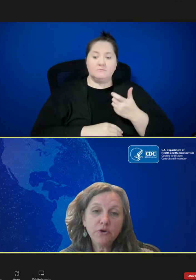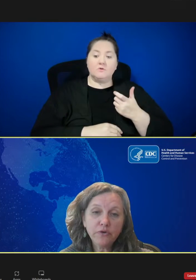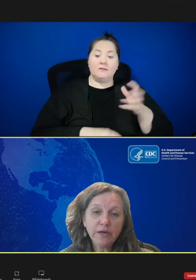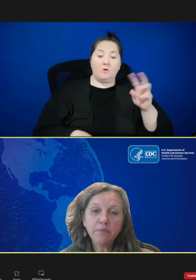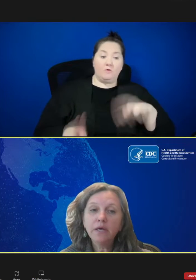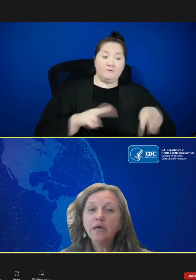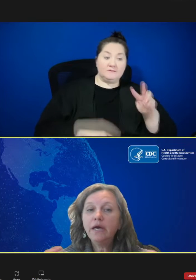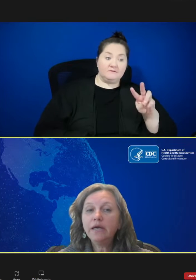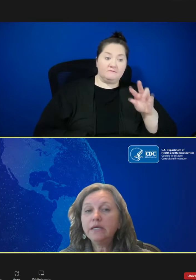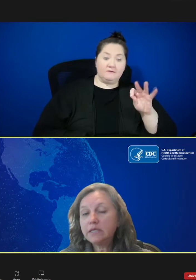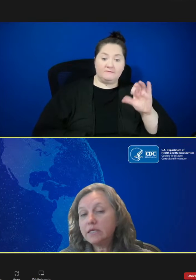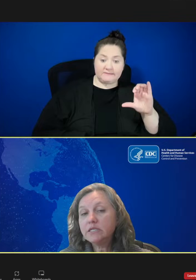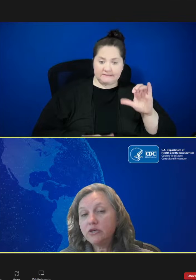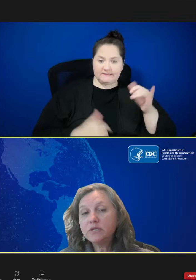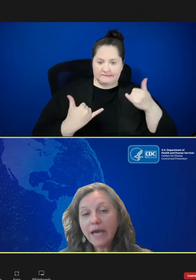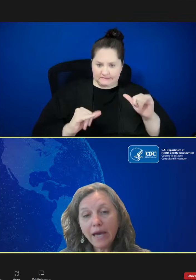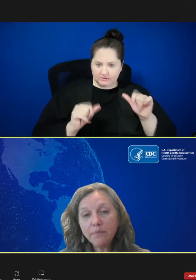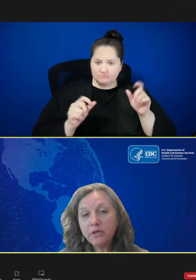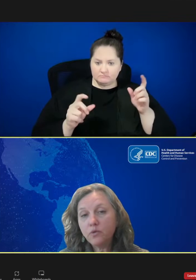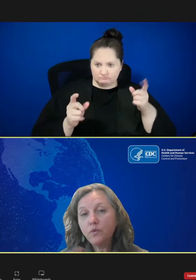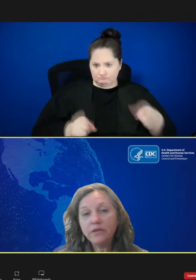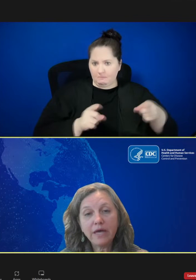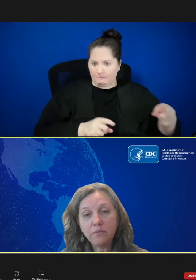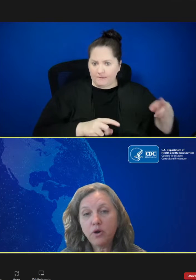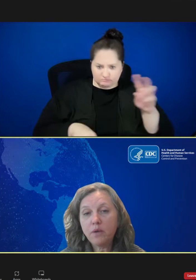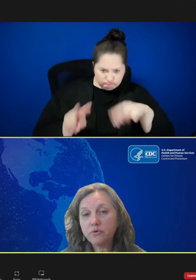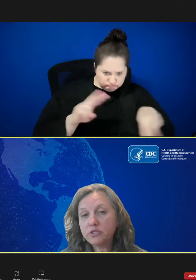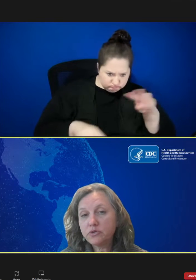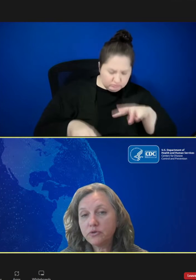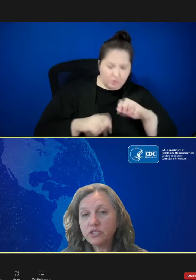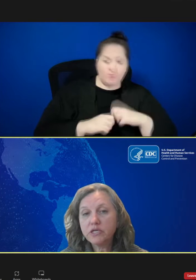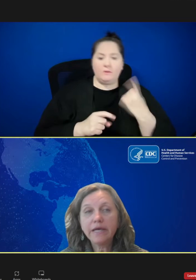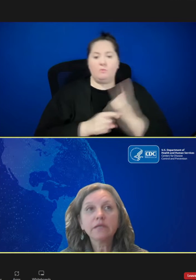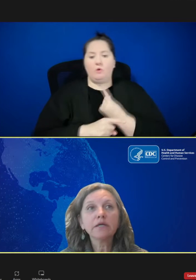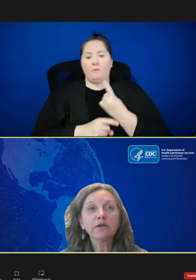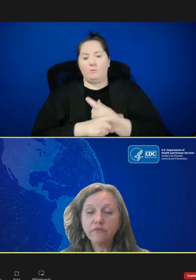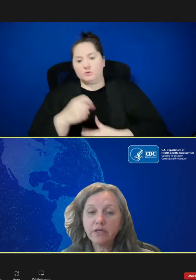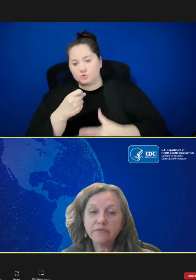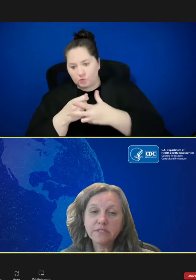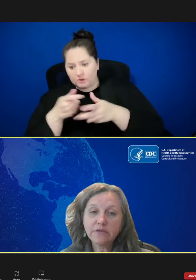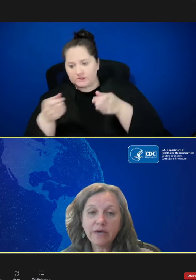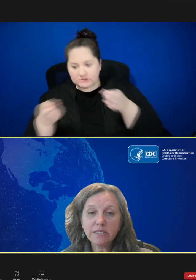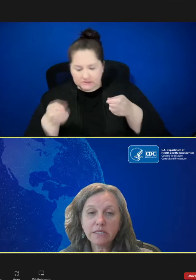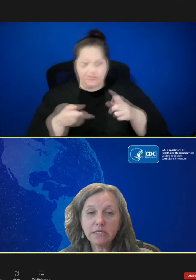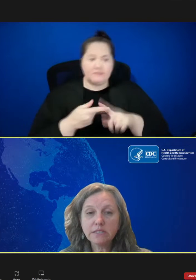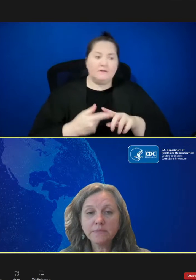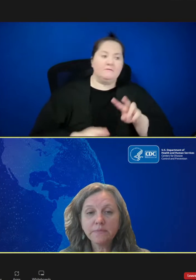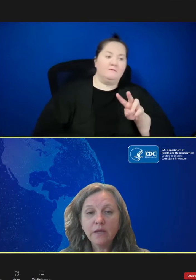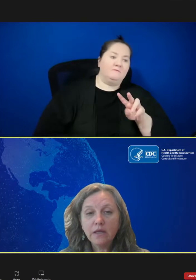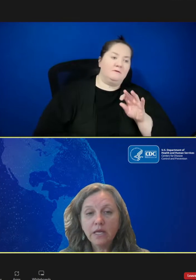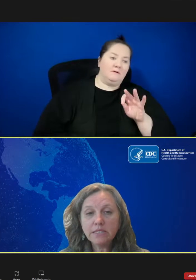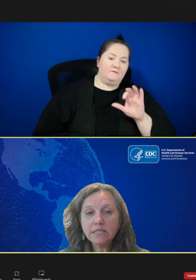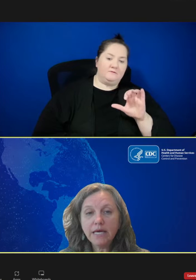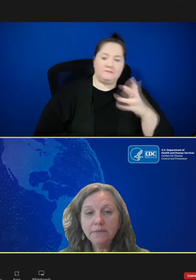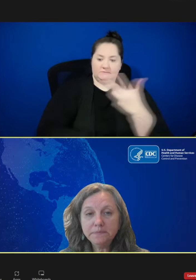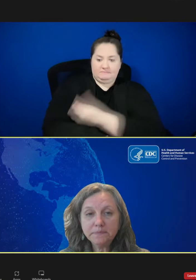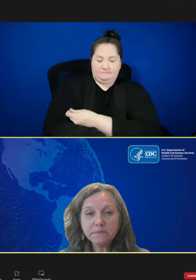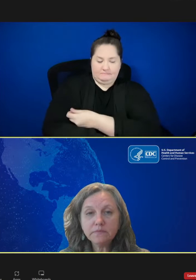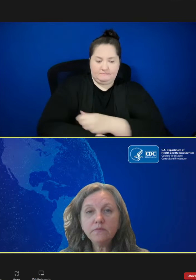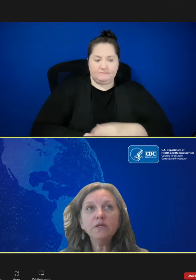program can continue to happen with that proper storage and handling of VFC vaccines. Next slide.